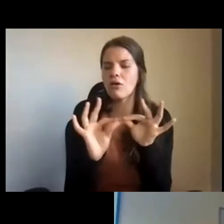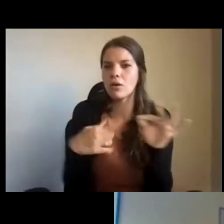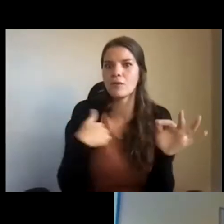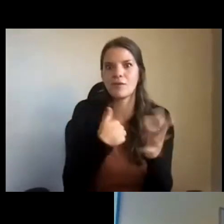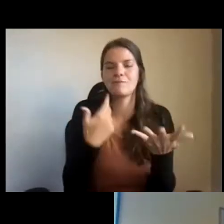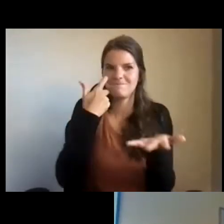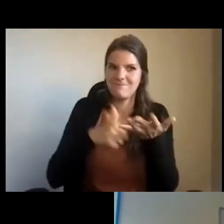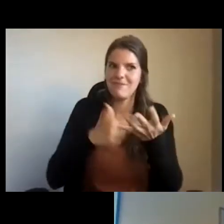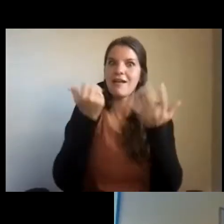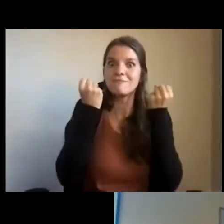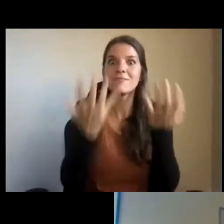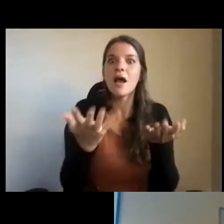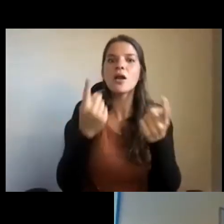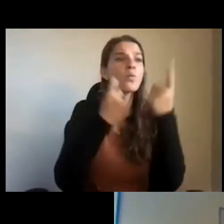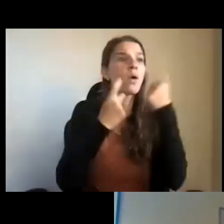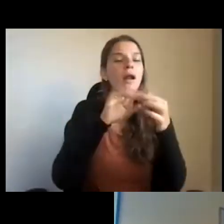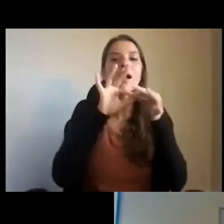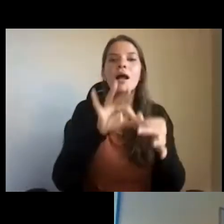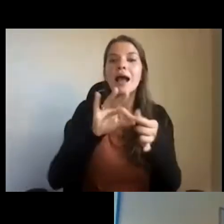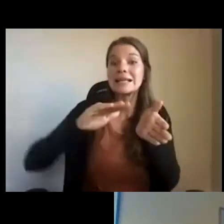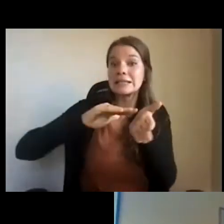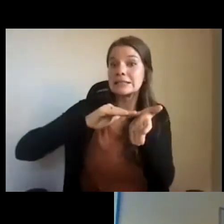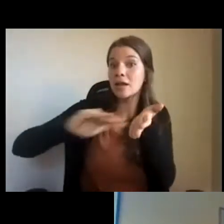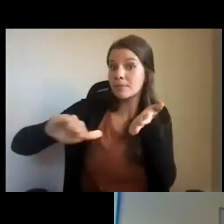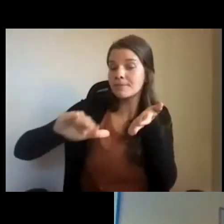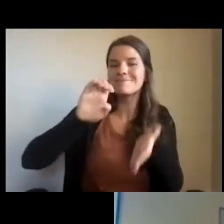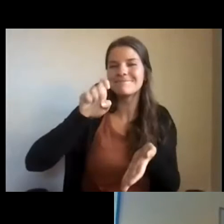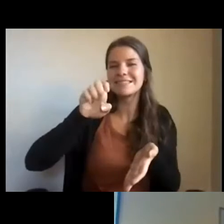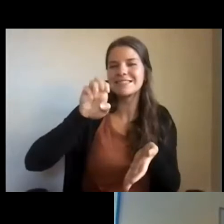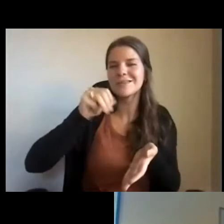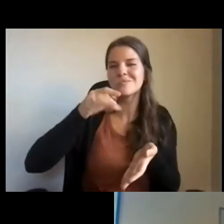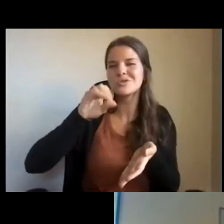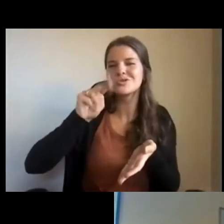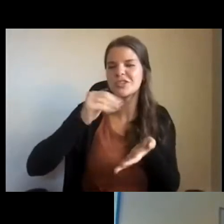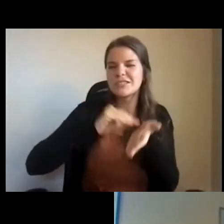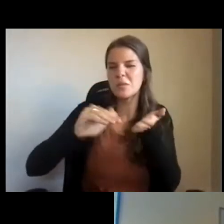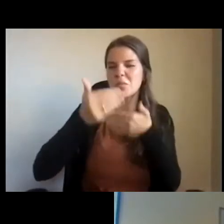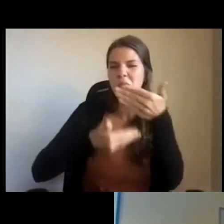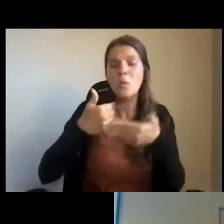about the exemption process. We believe that getting vaccinated is safe and in informed